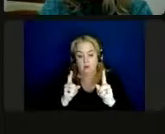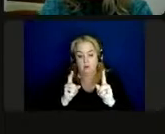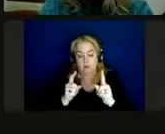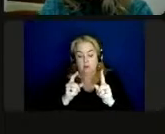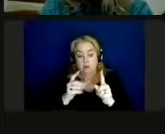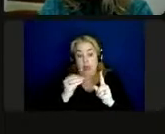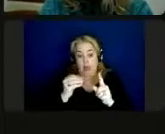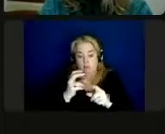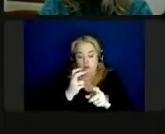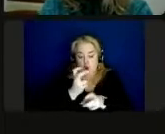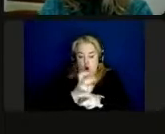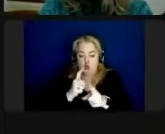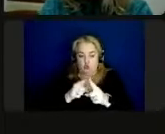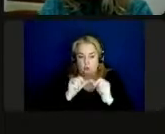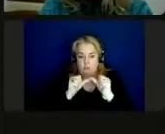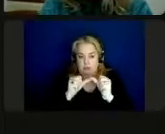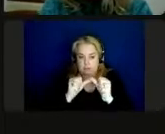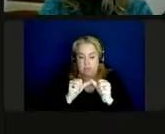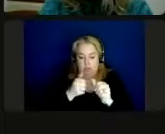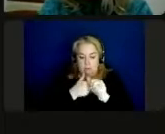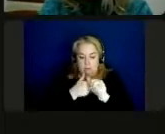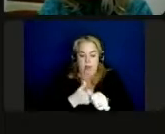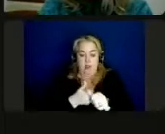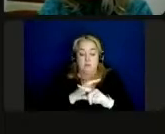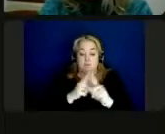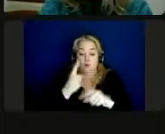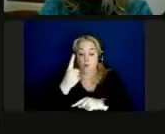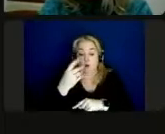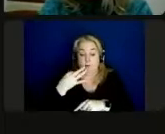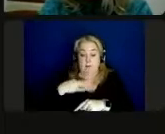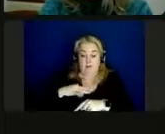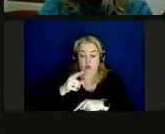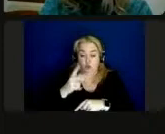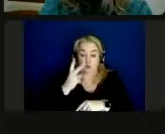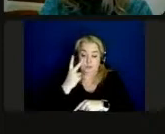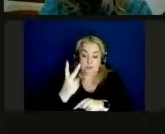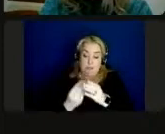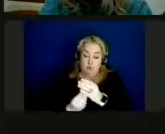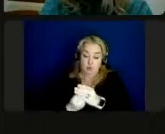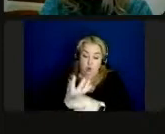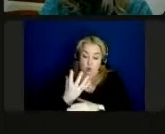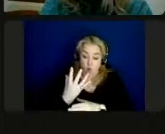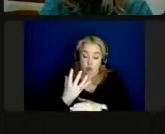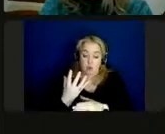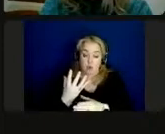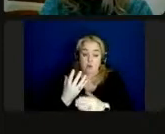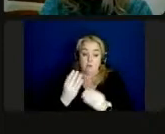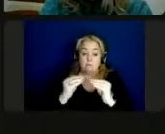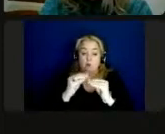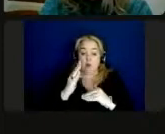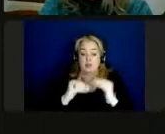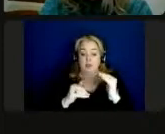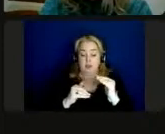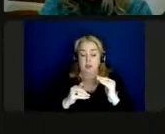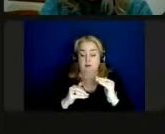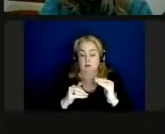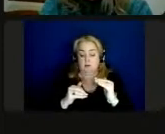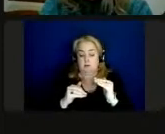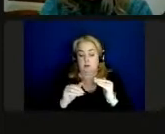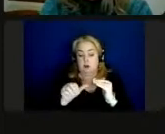OR EMPLOYERS SHOULD GET ON BOARD WITHOUT THEM PAINTING